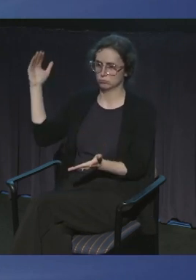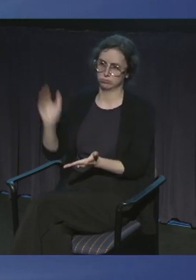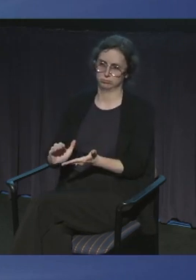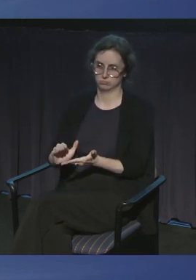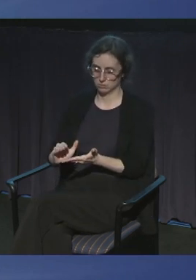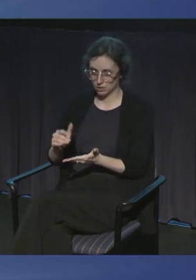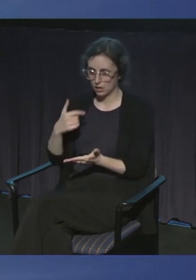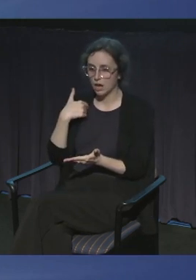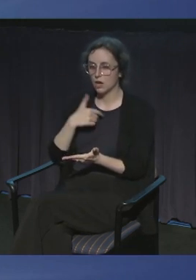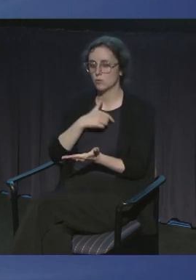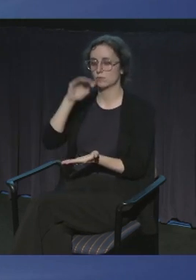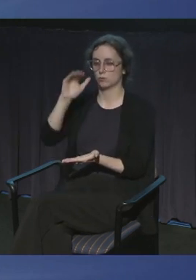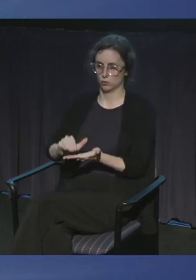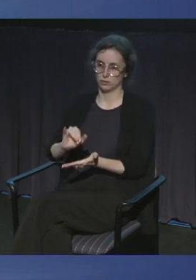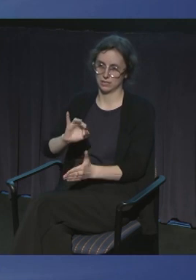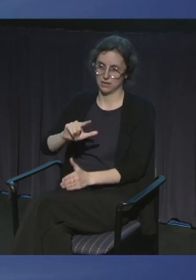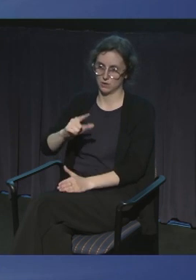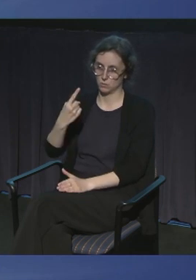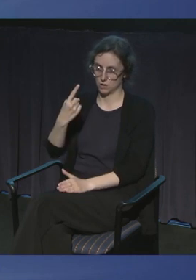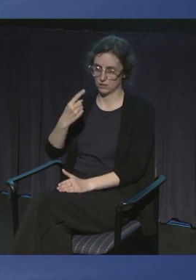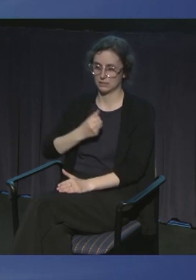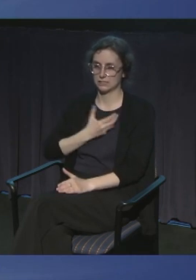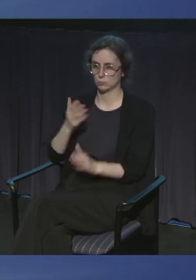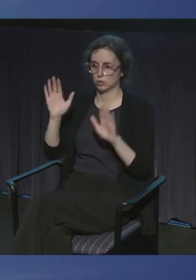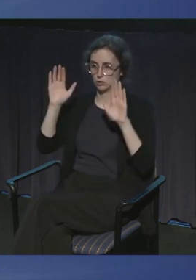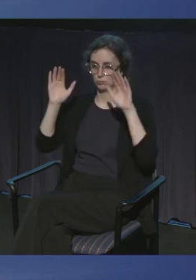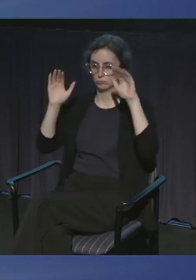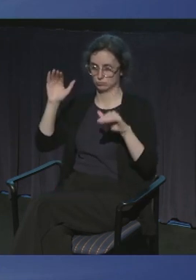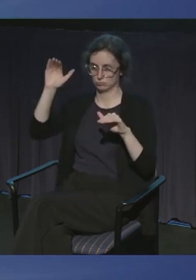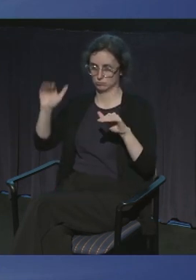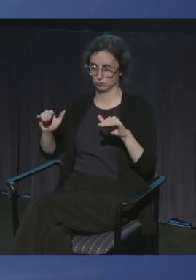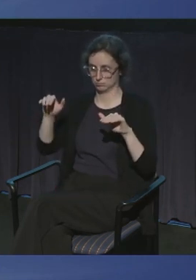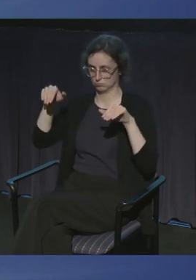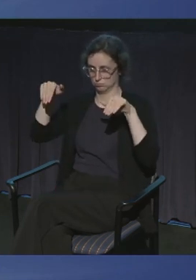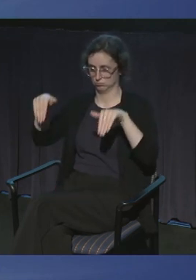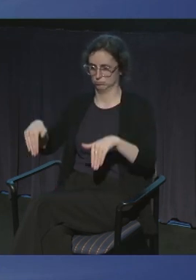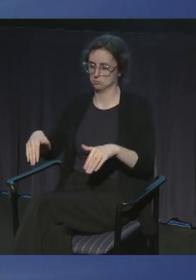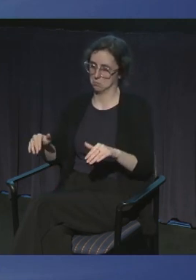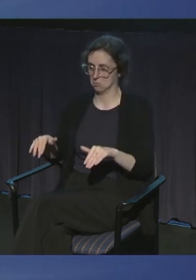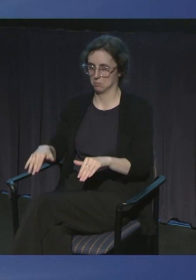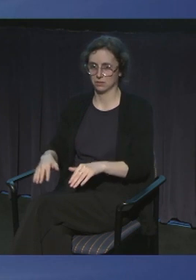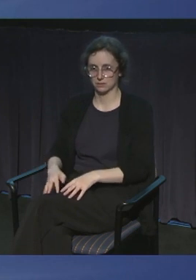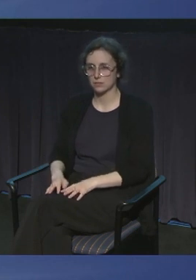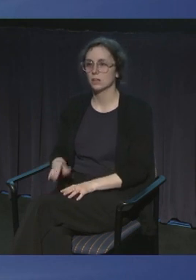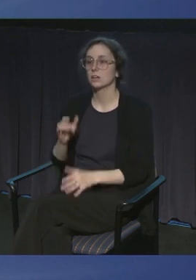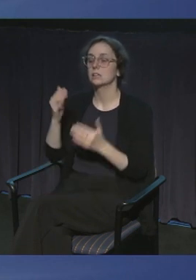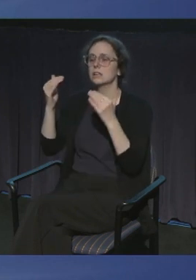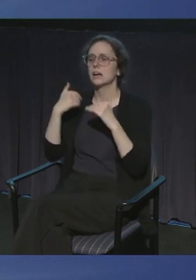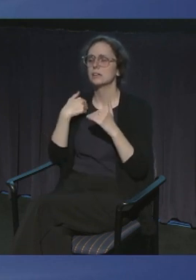HAVE REDUCED IL-1 EXPRESSION. WITHIN WANTED TO KNOW IF THIS